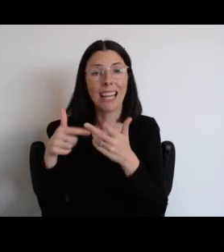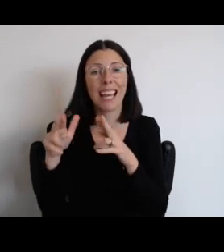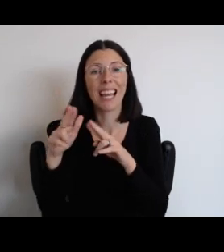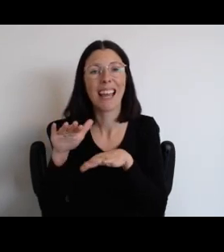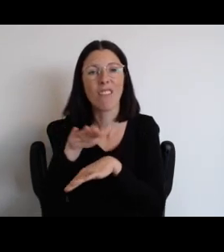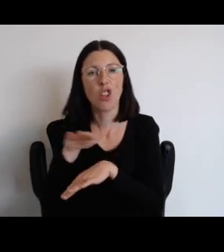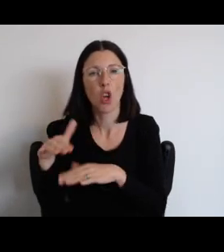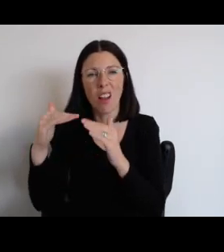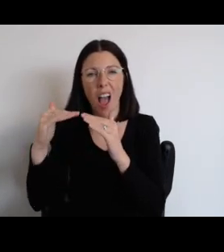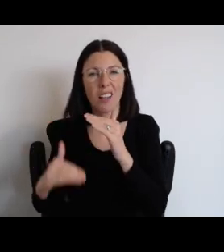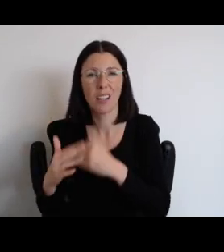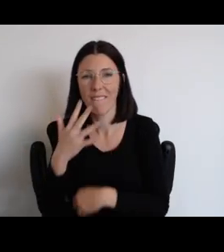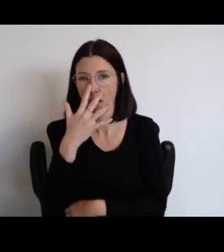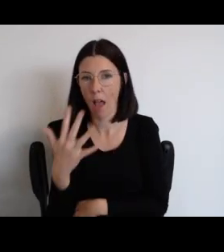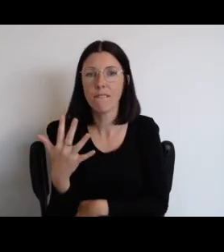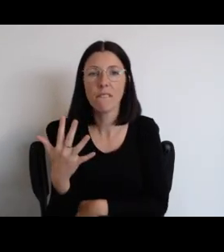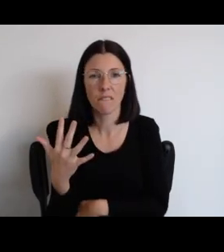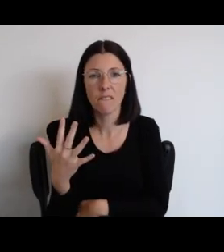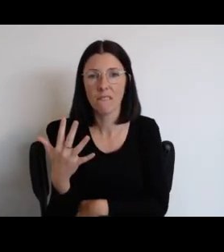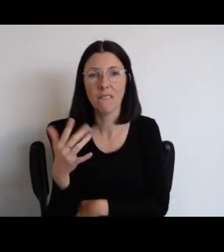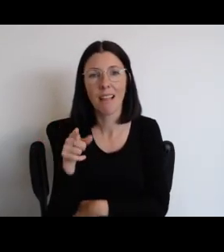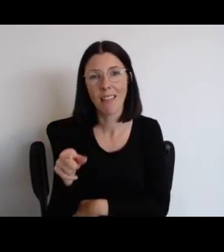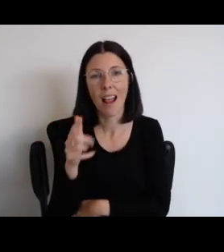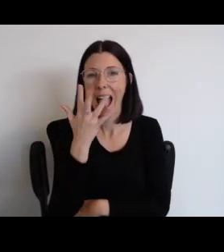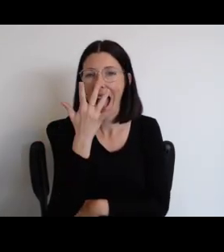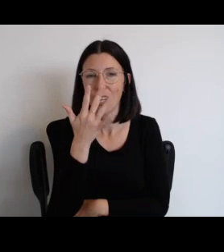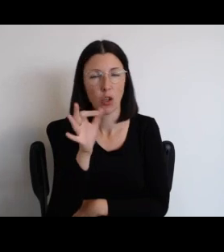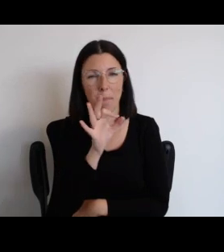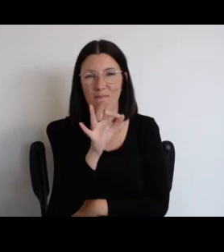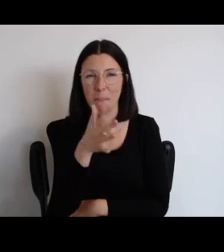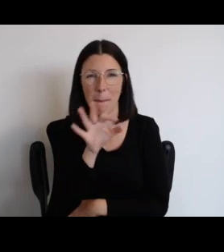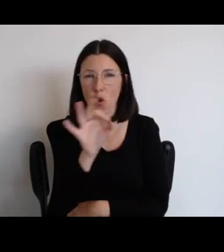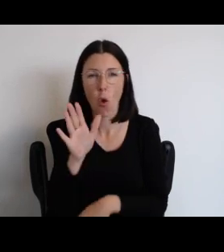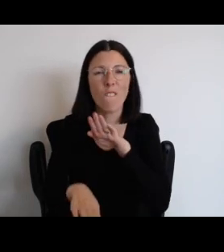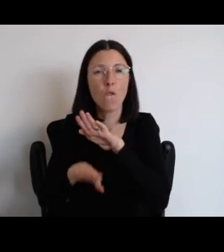which they may not have a full and complete understanding of what might be occurring in